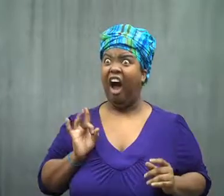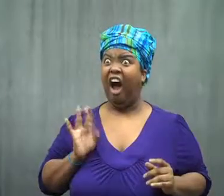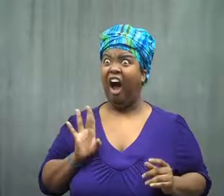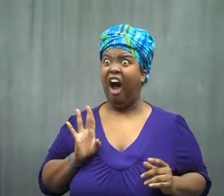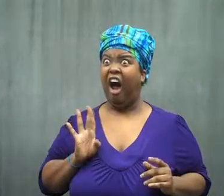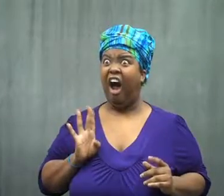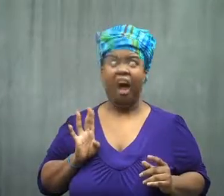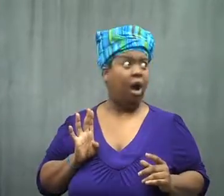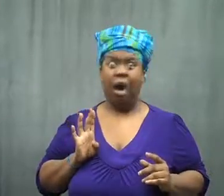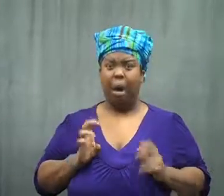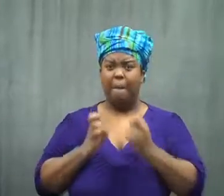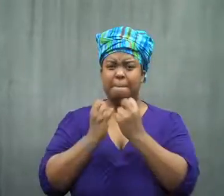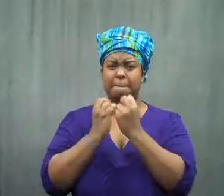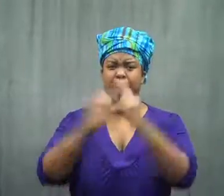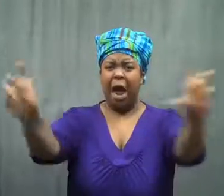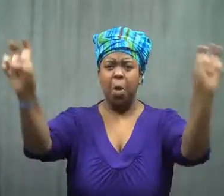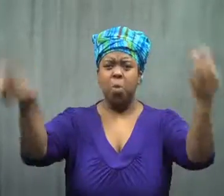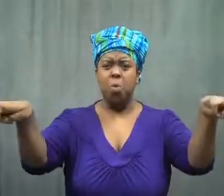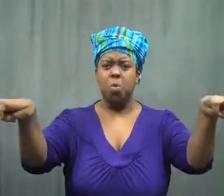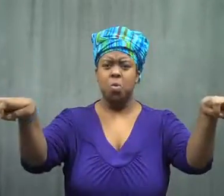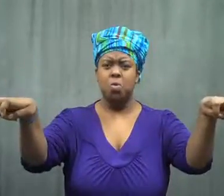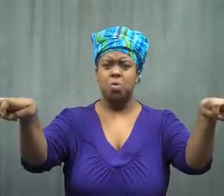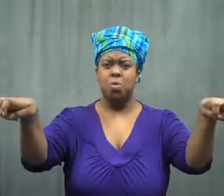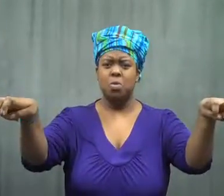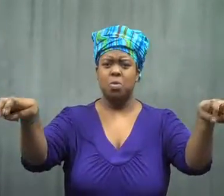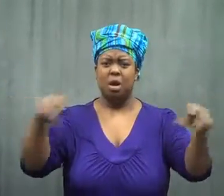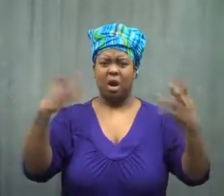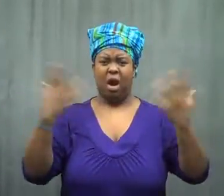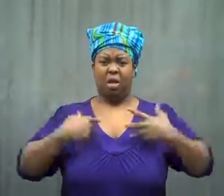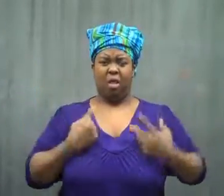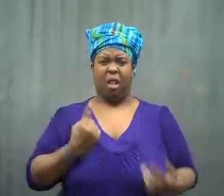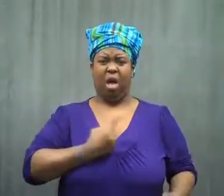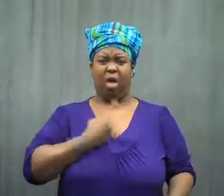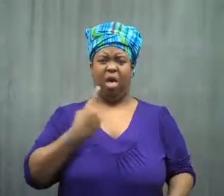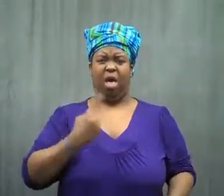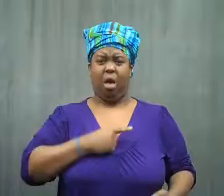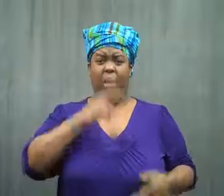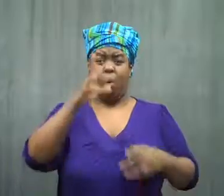They took off and sat somewhere else, and left me there all alone.